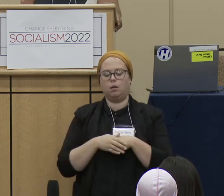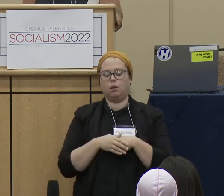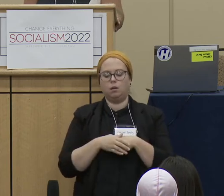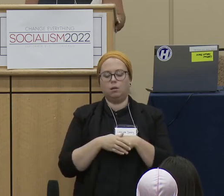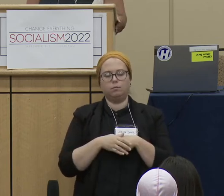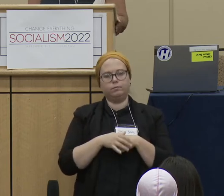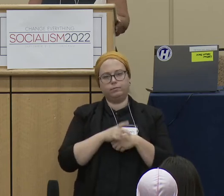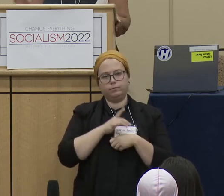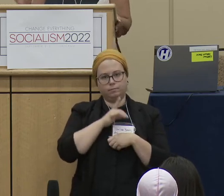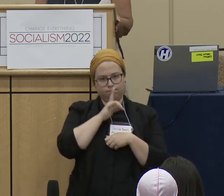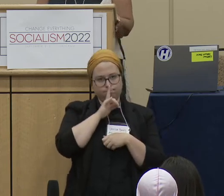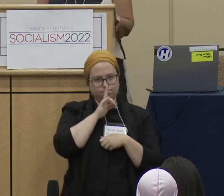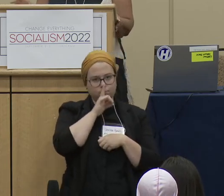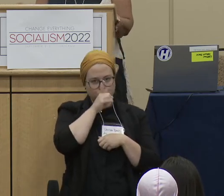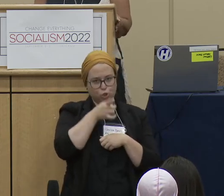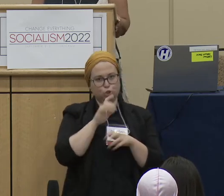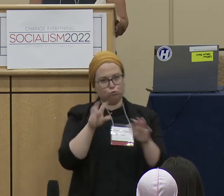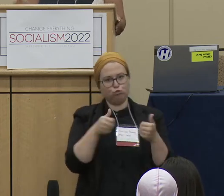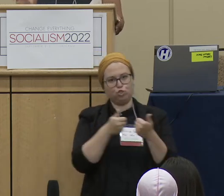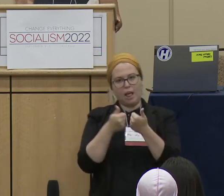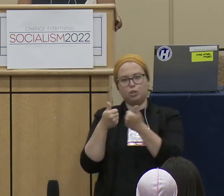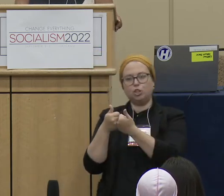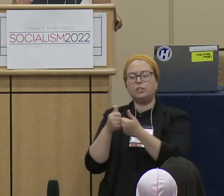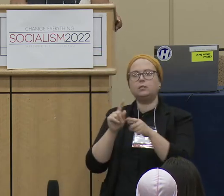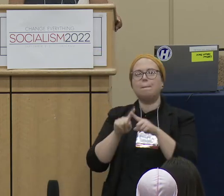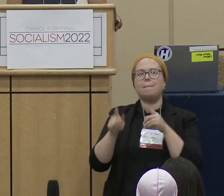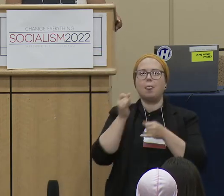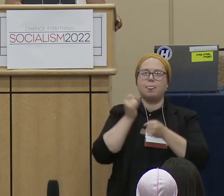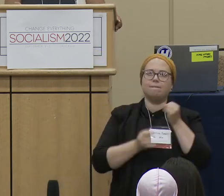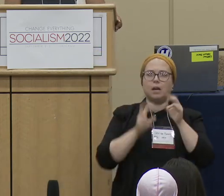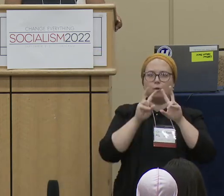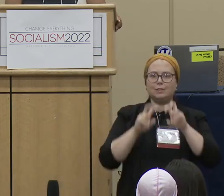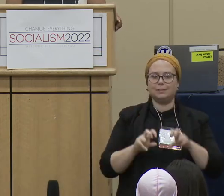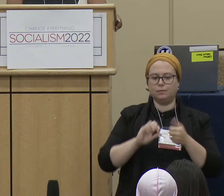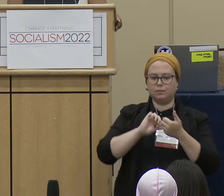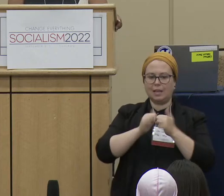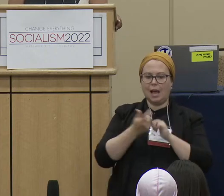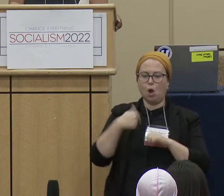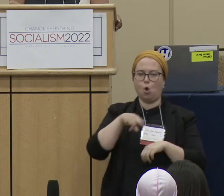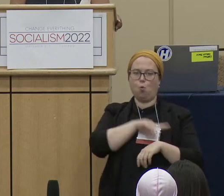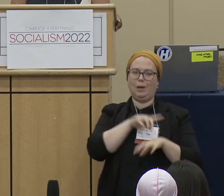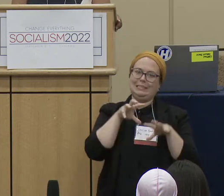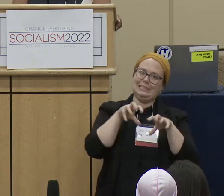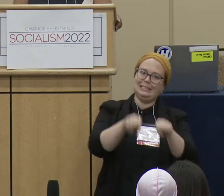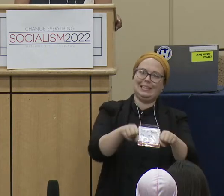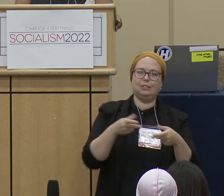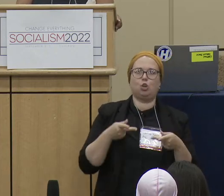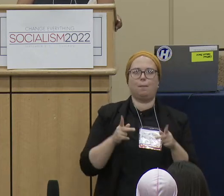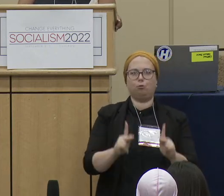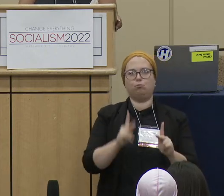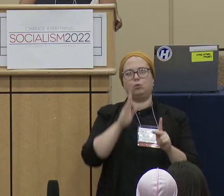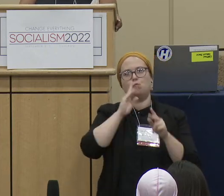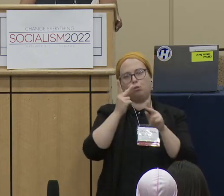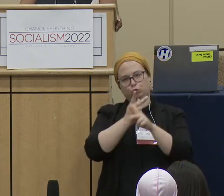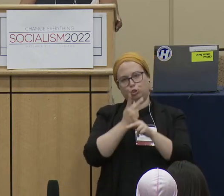directions. There are challenges to be sure, but in the final analysis , it is how we seize the opportunities that